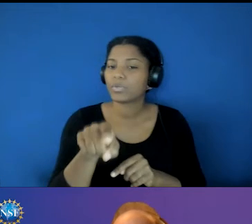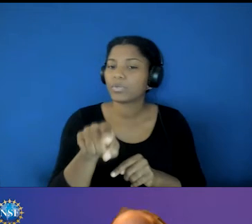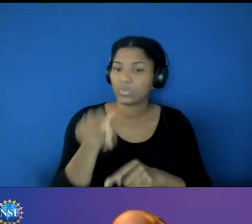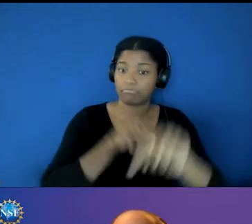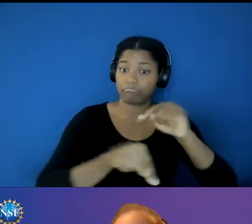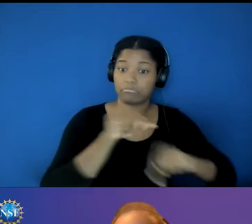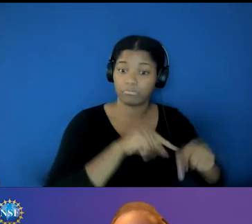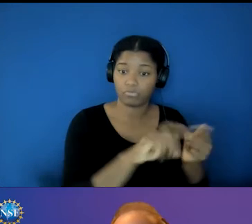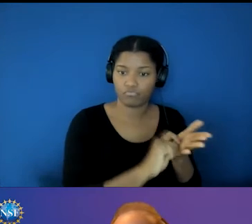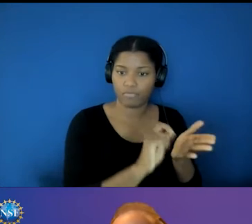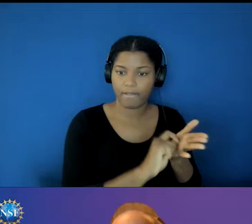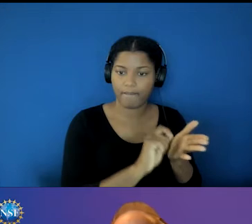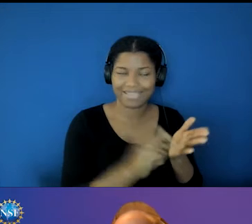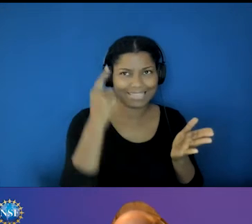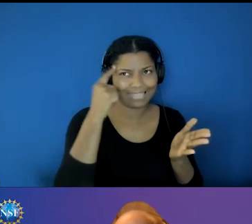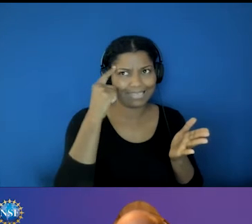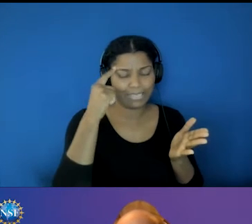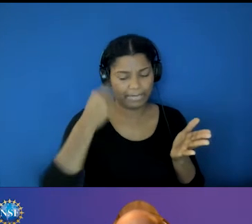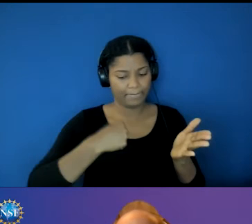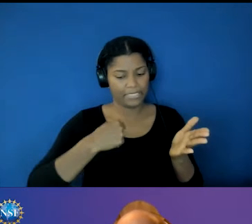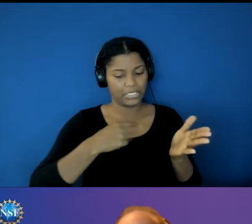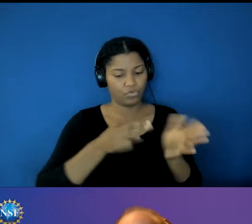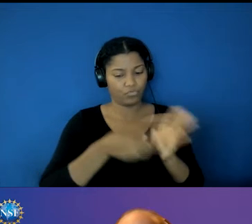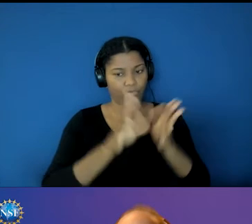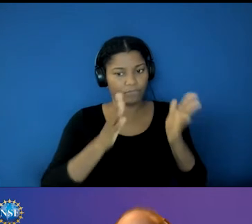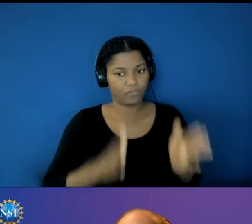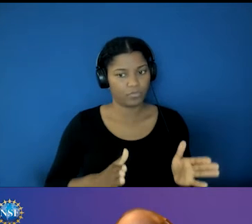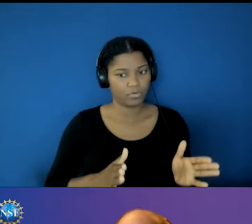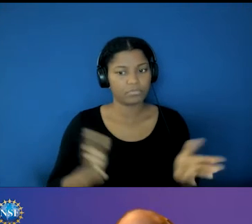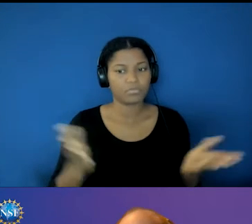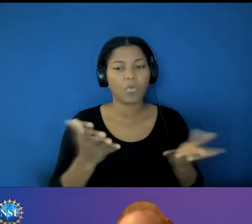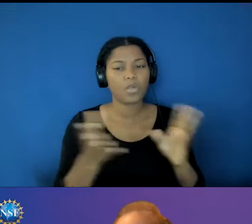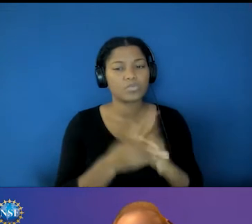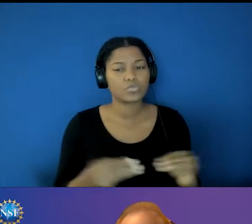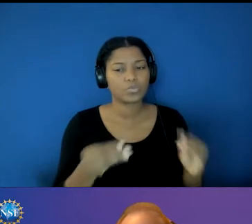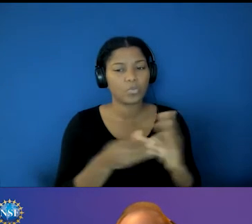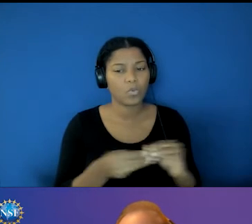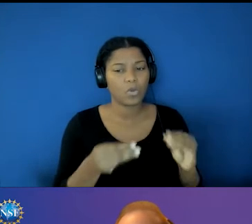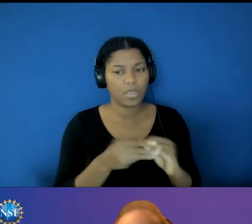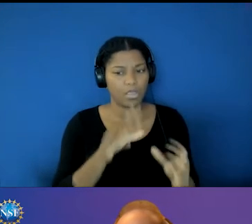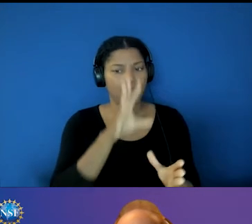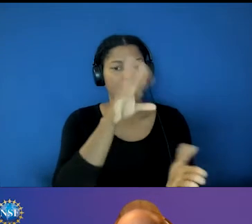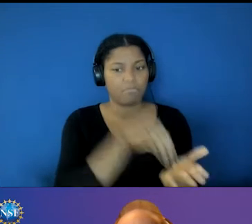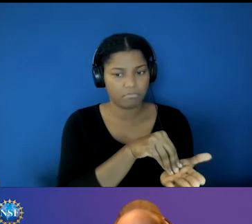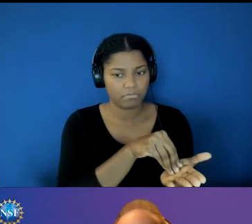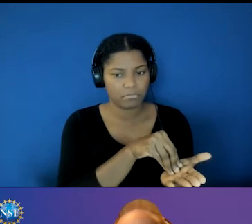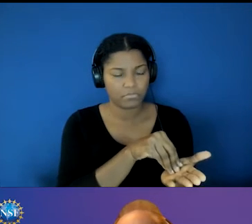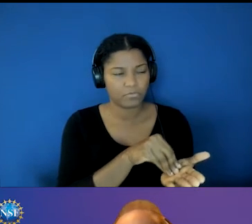think like a reviewer. That is, what story would you want to hear?